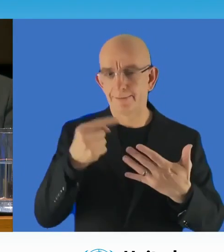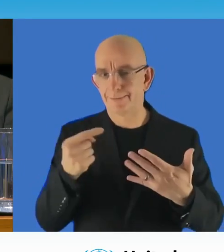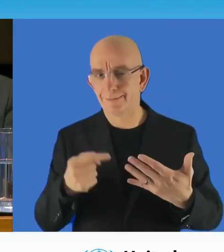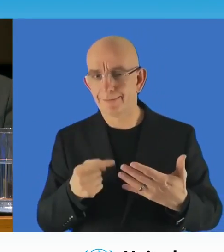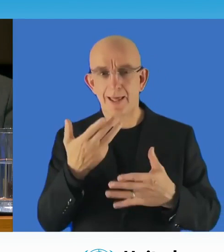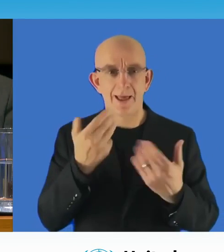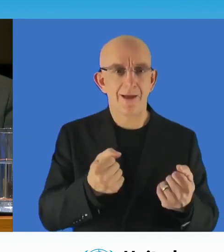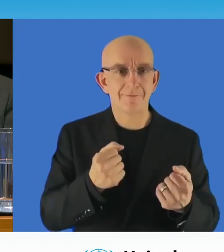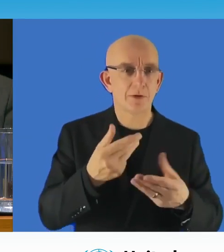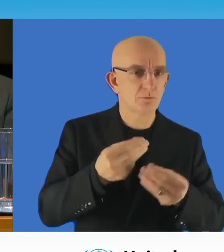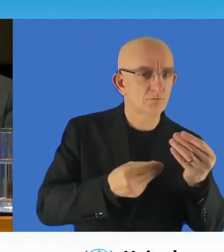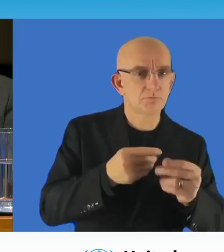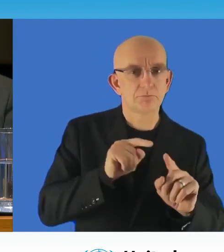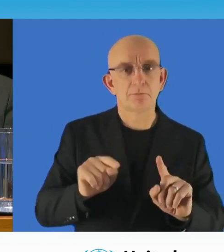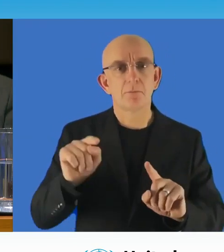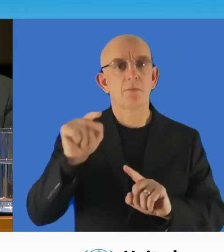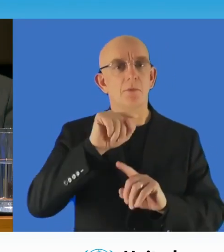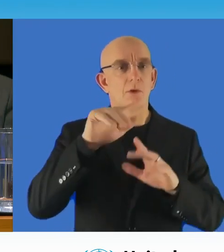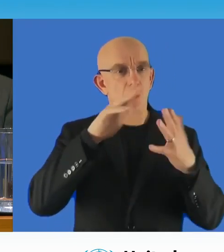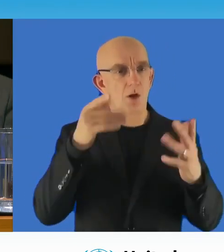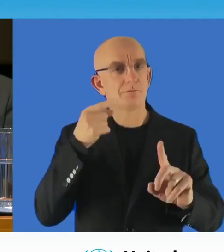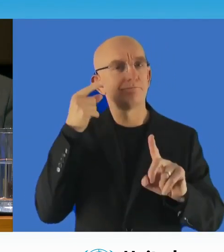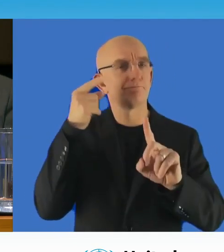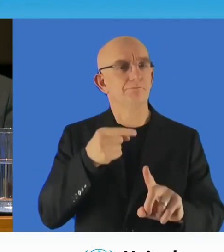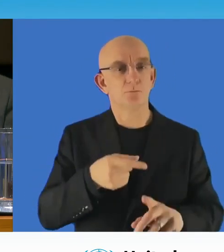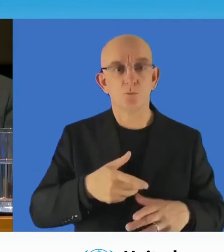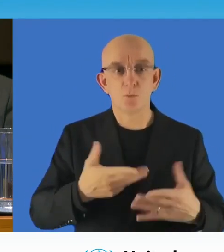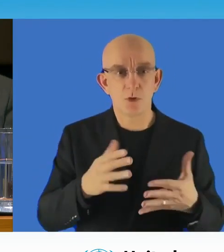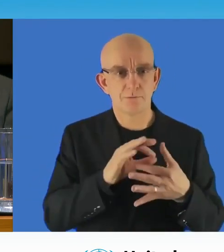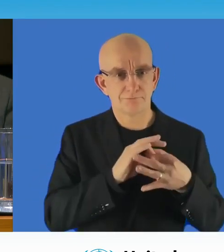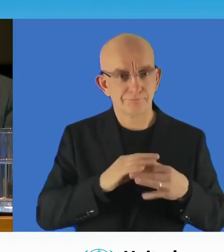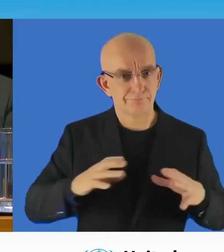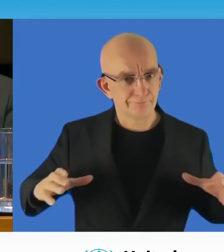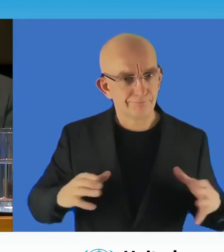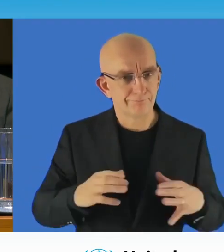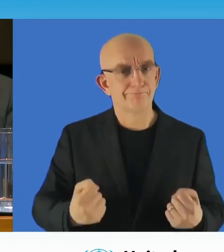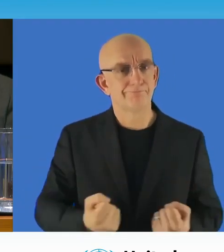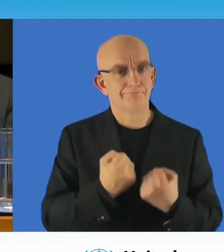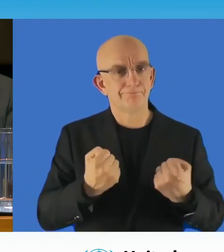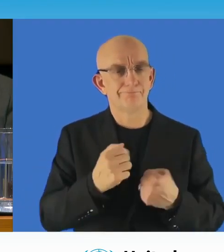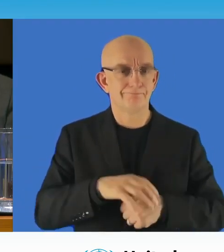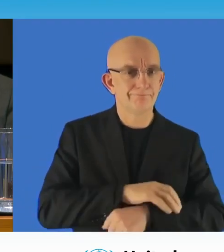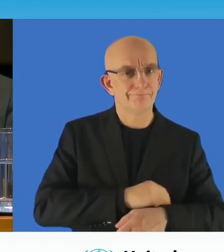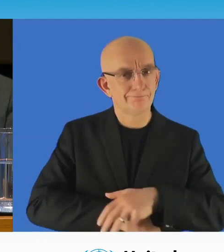and scope to achieve the rights and freedoms of persons with disabilities guaranteed in the